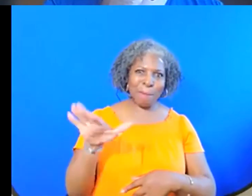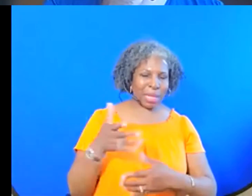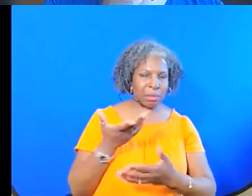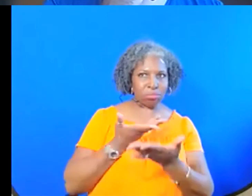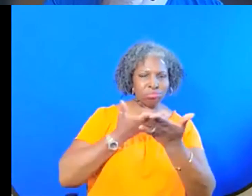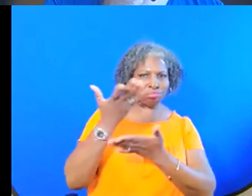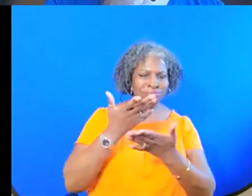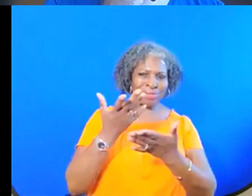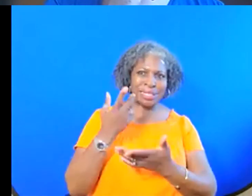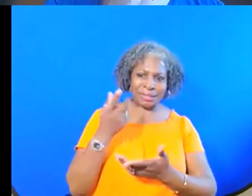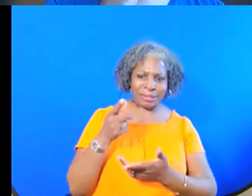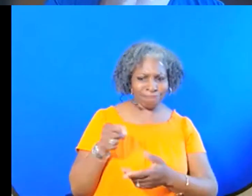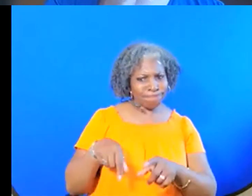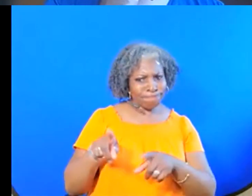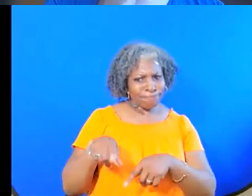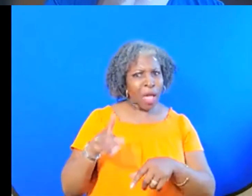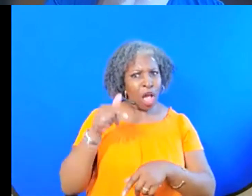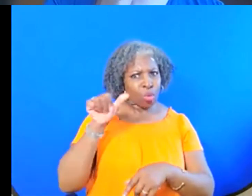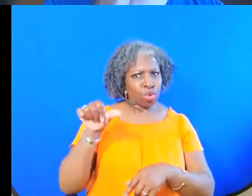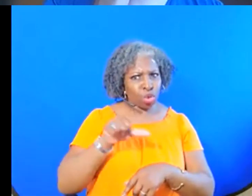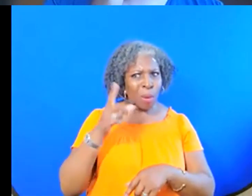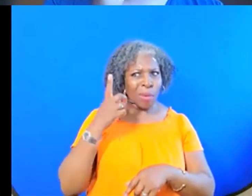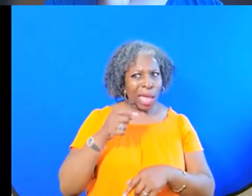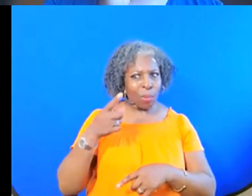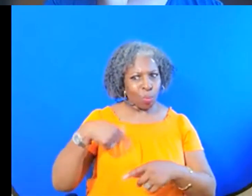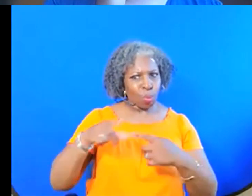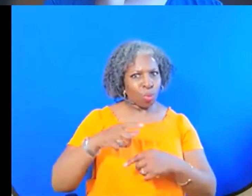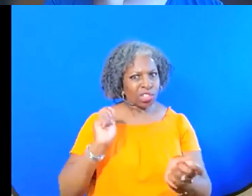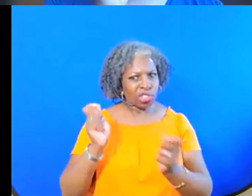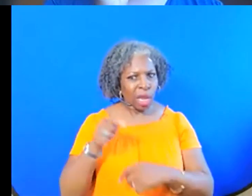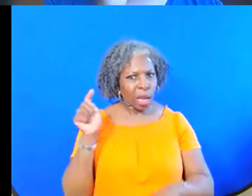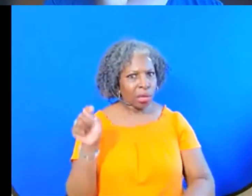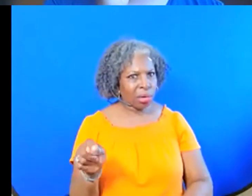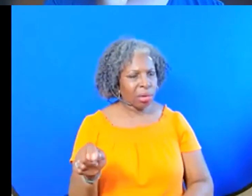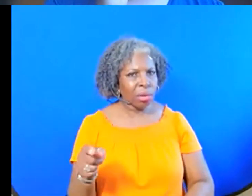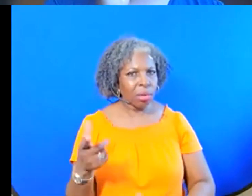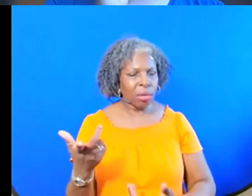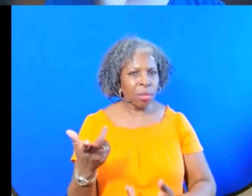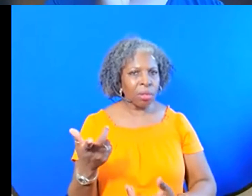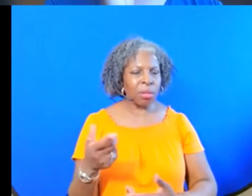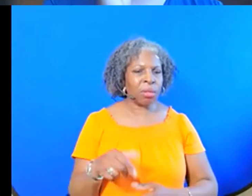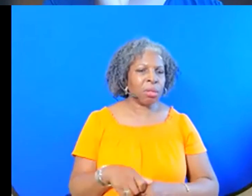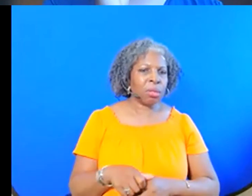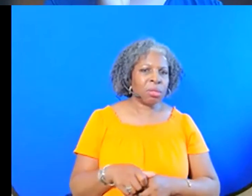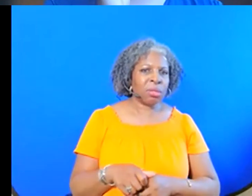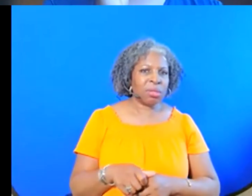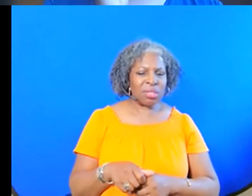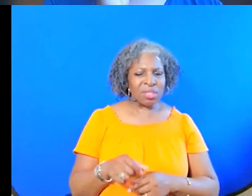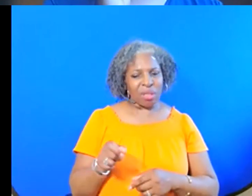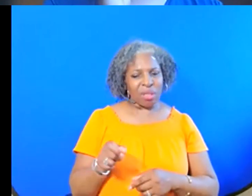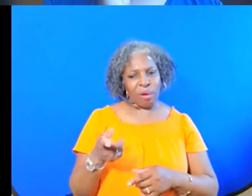I think the local motivation in the beginning was none. Like people were very upset about this, and waterfront development.